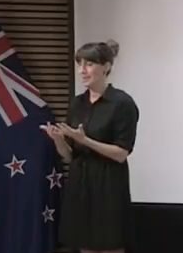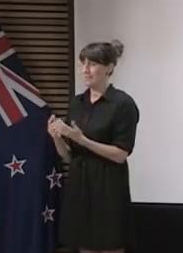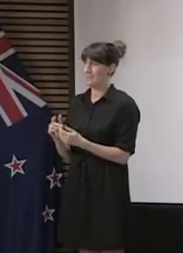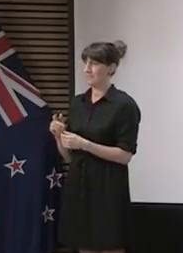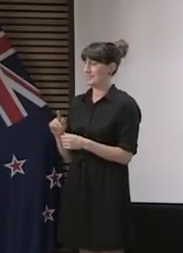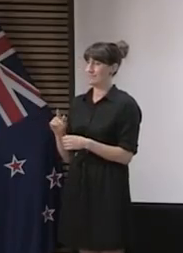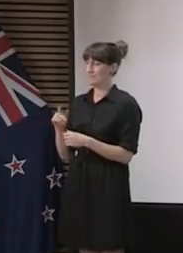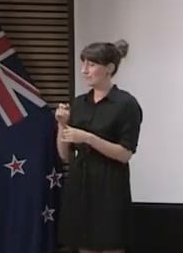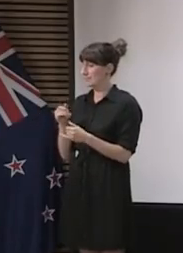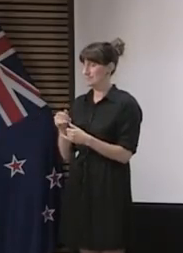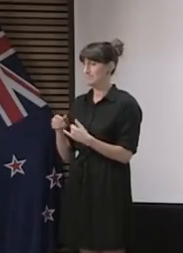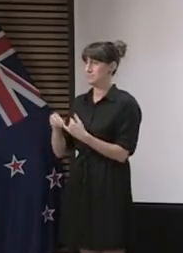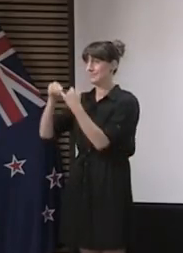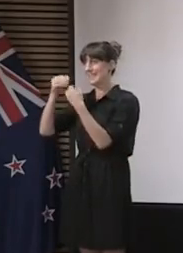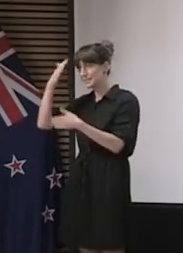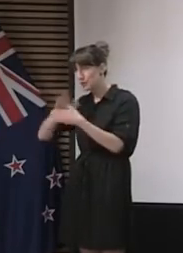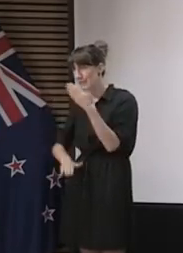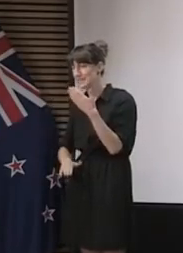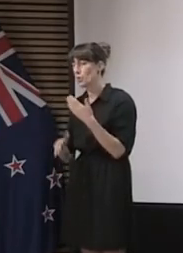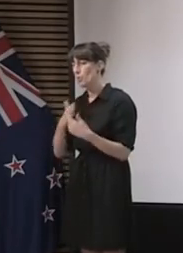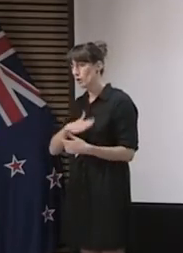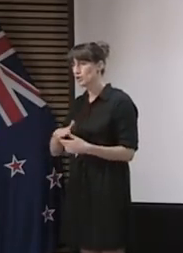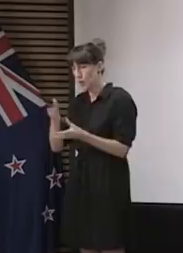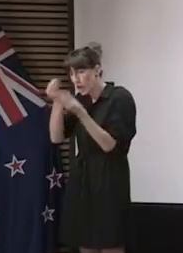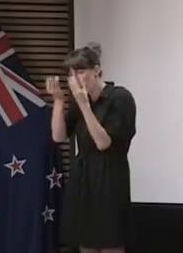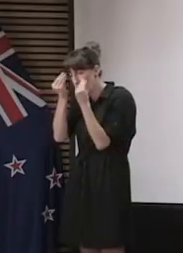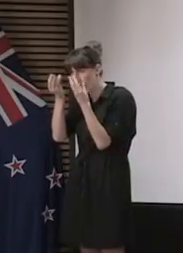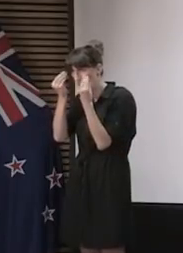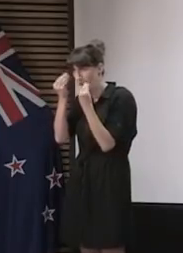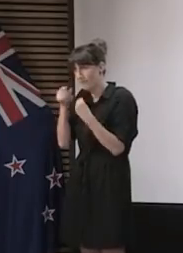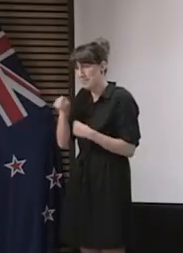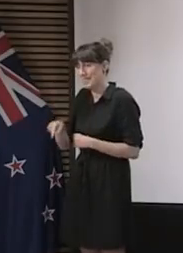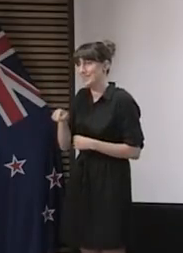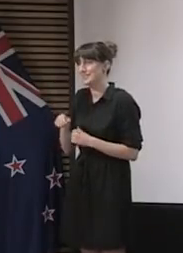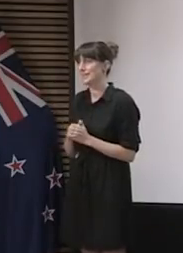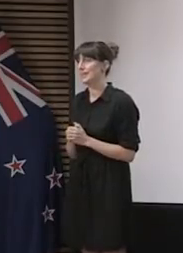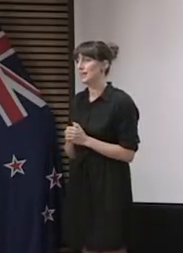We needto learn from it and I thinkof course New Zealand would bevery, very open to making